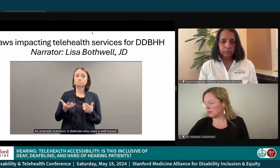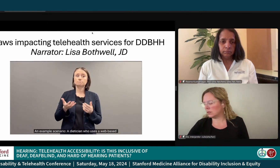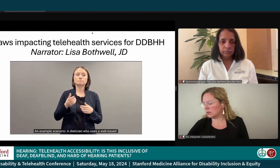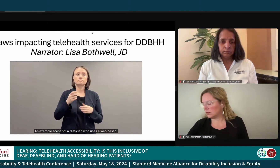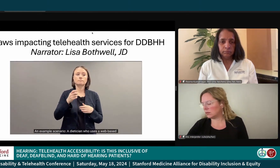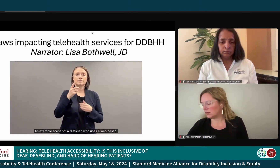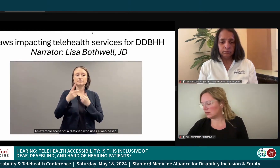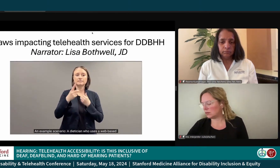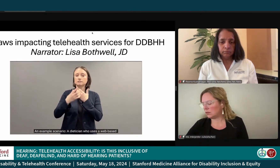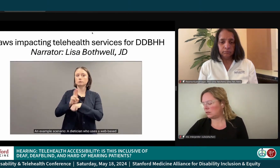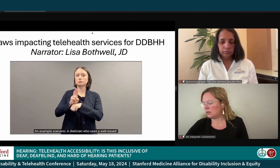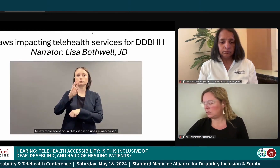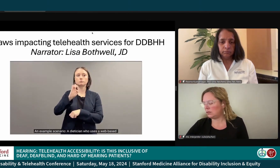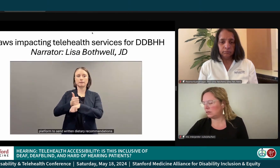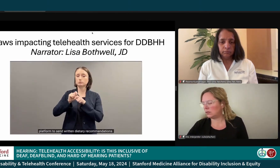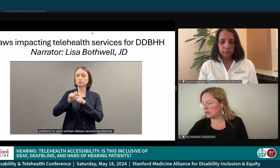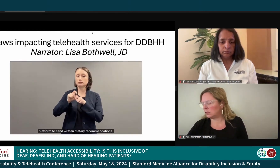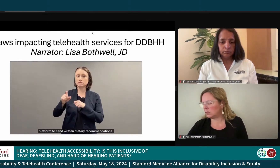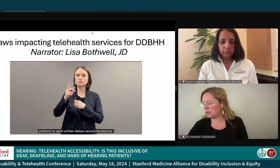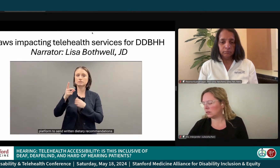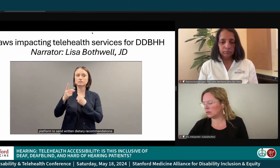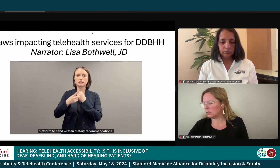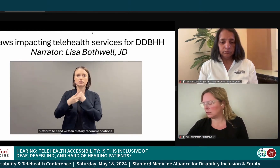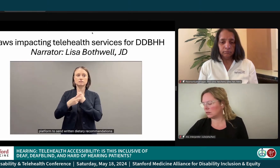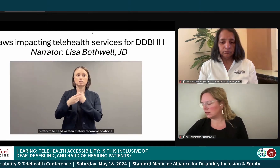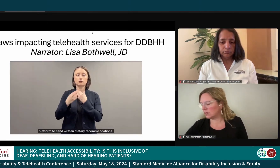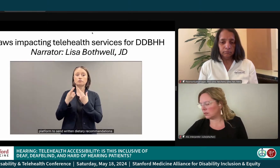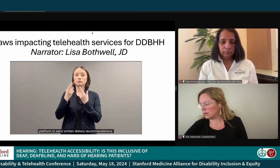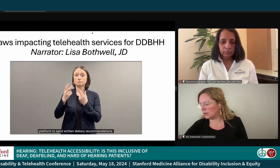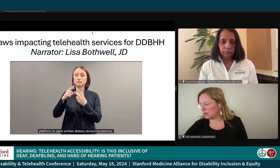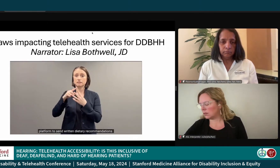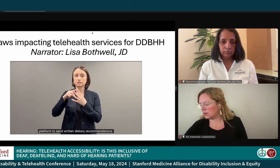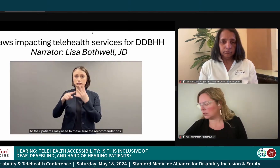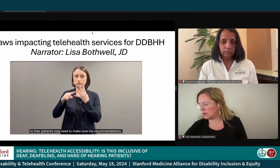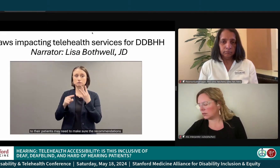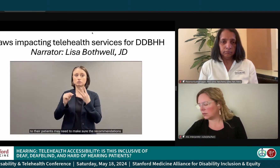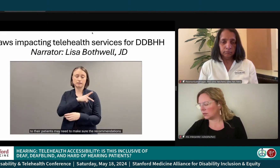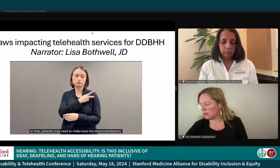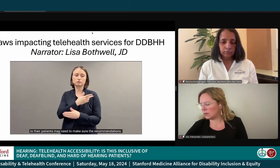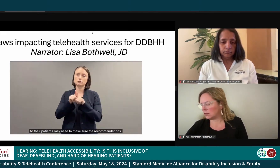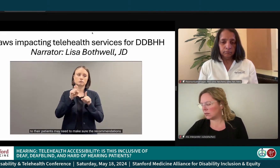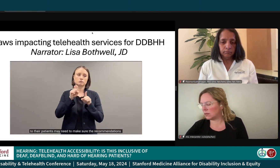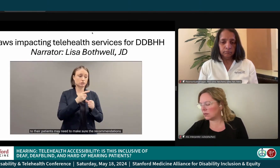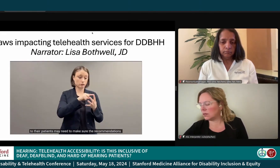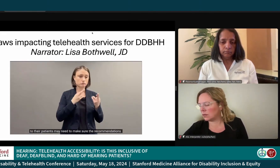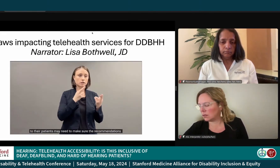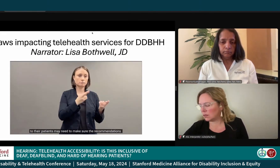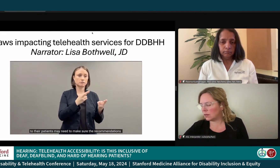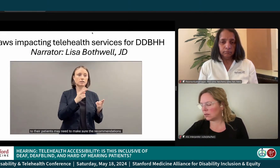a dietitian who uses a board platform to send written to the patients may need to make sure,